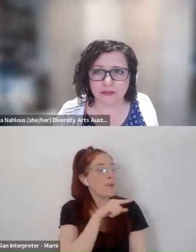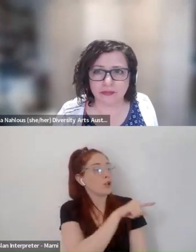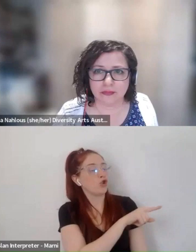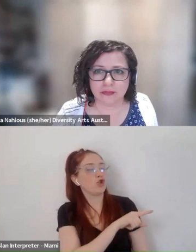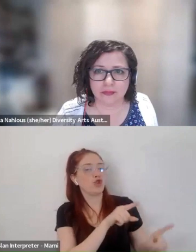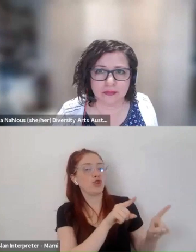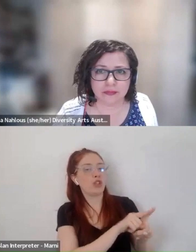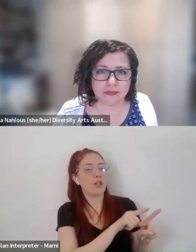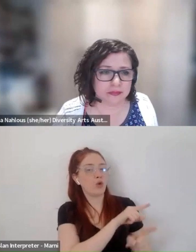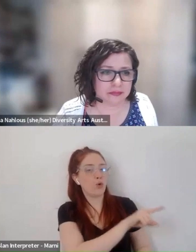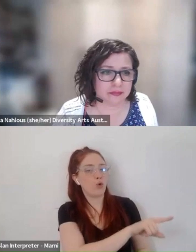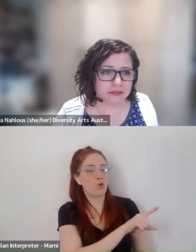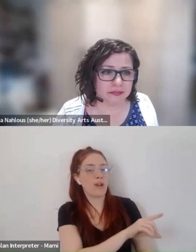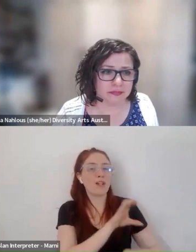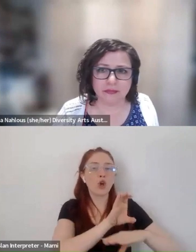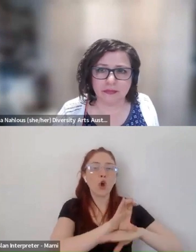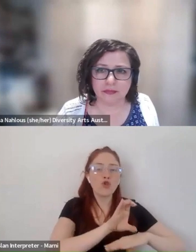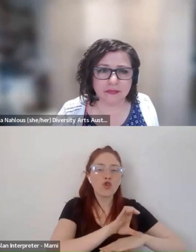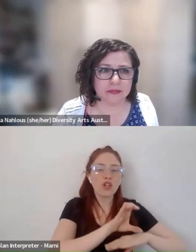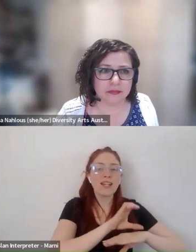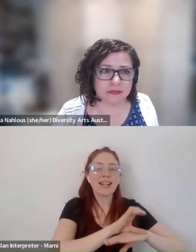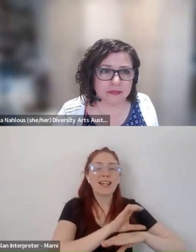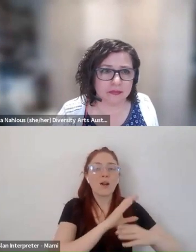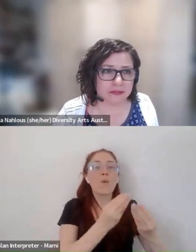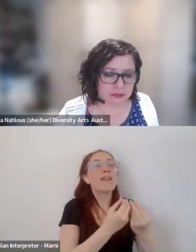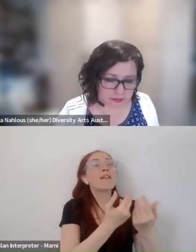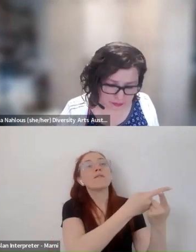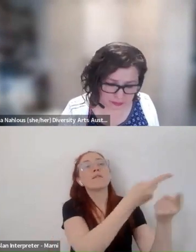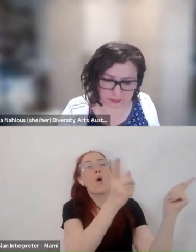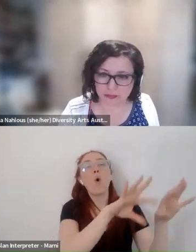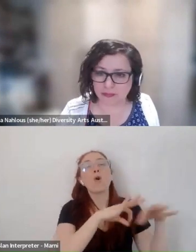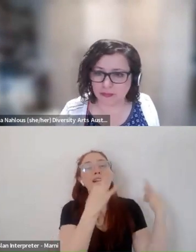coaching with organizations around bringing disabled leaders